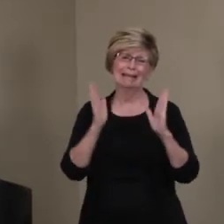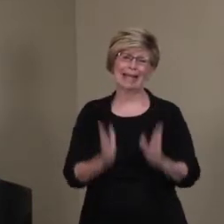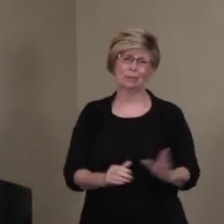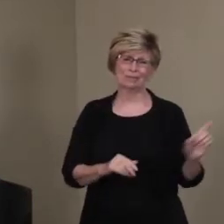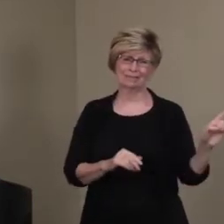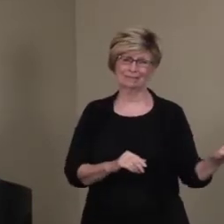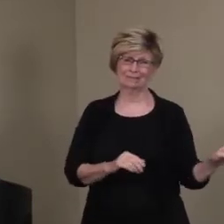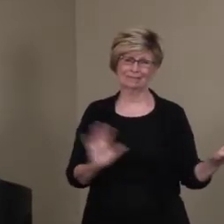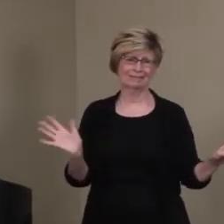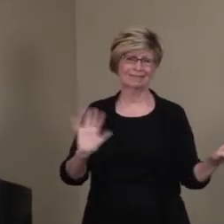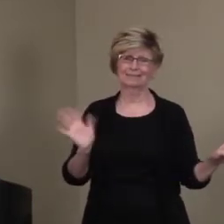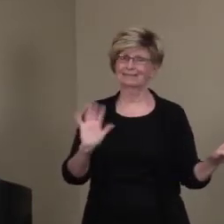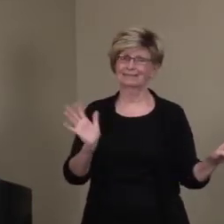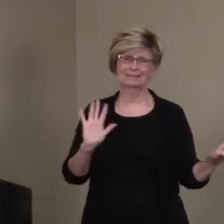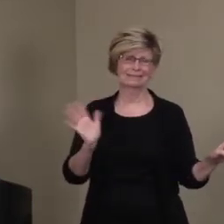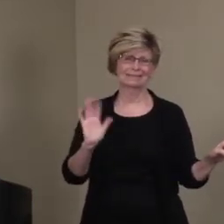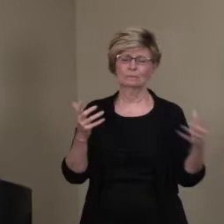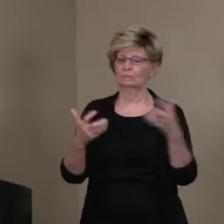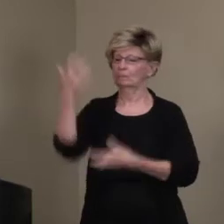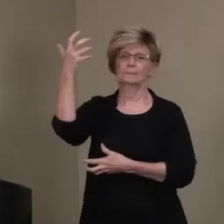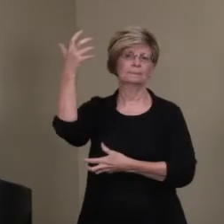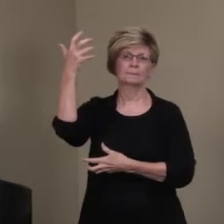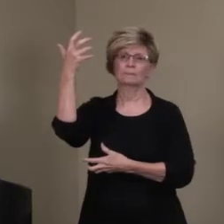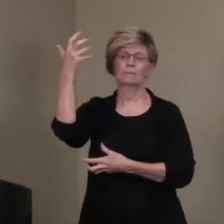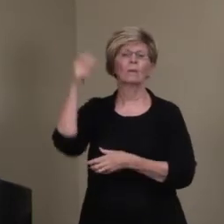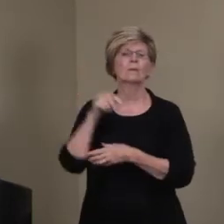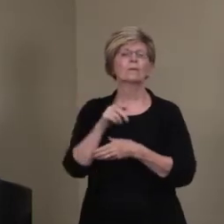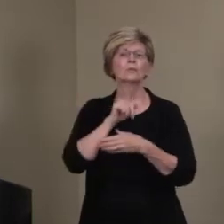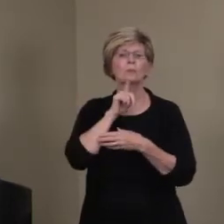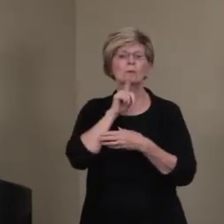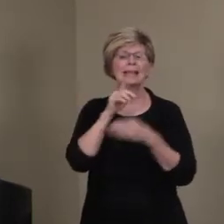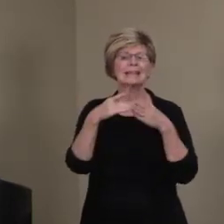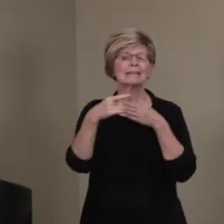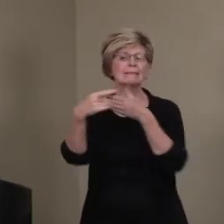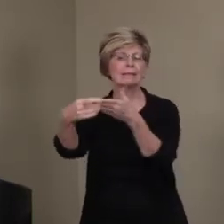want to become an accountant though and that may not be a match for them at all